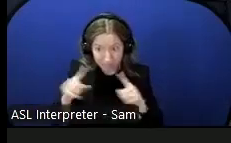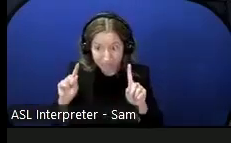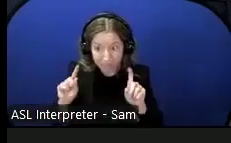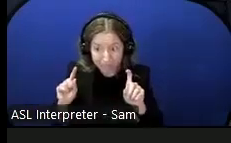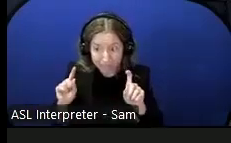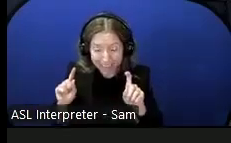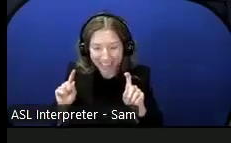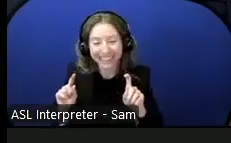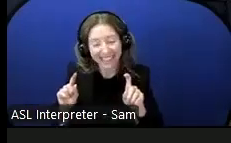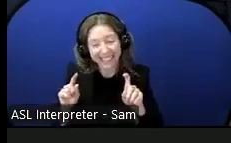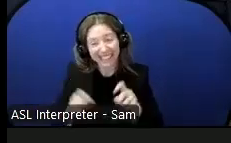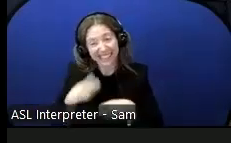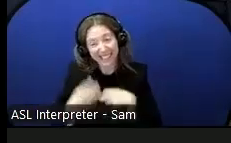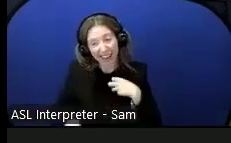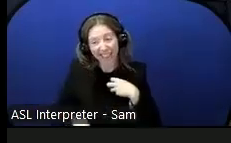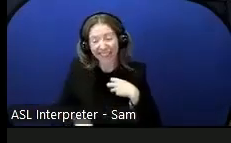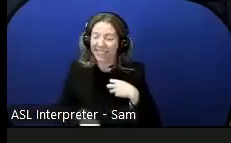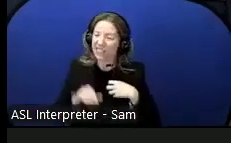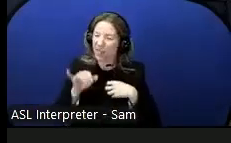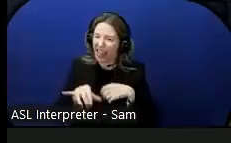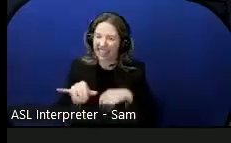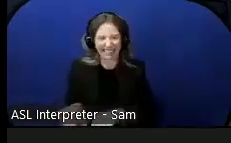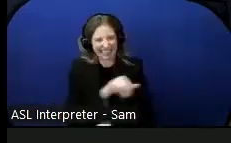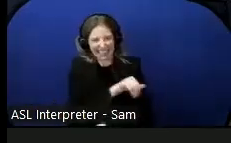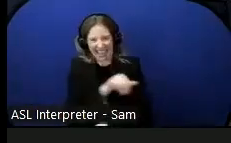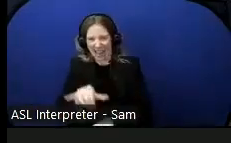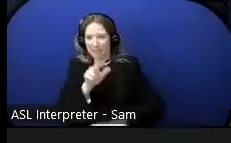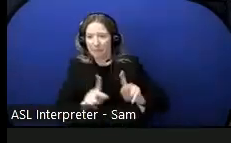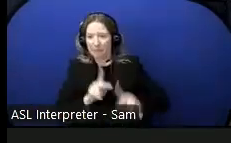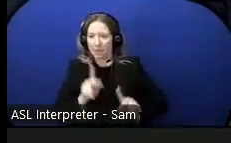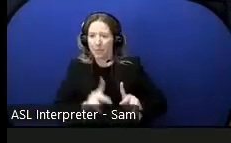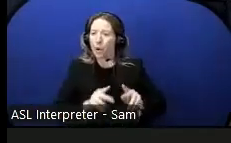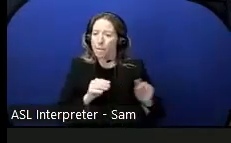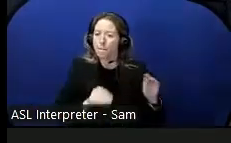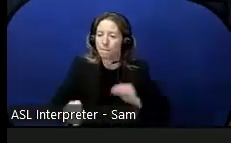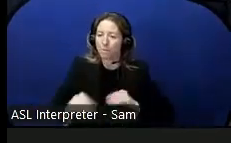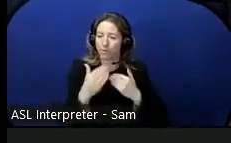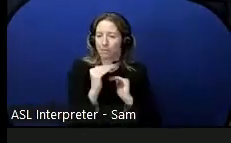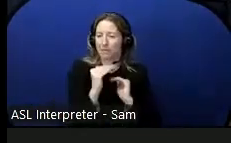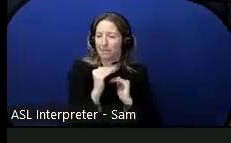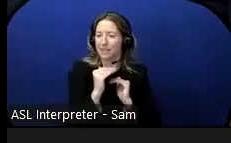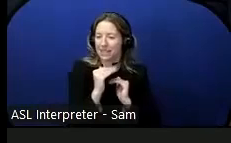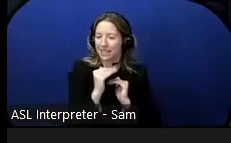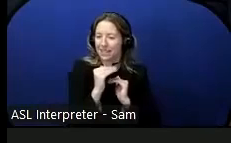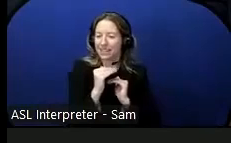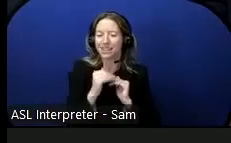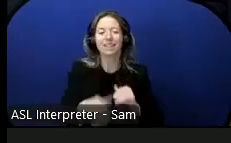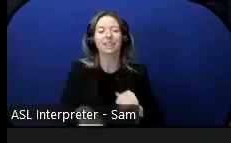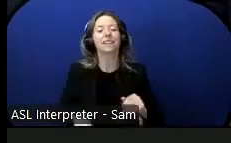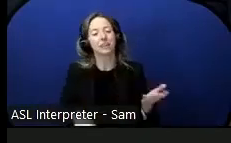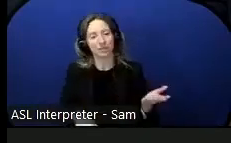through the keyboard. Low vision users are also only using the keyboard in a lot of cases, so this is hugely important